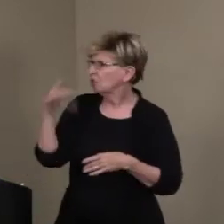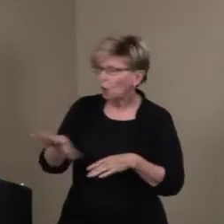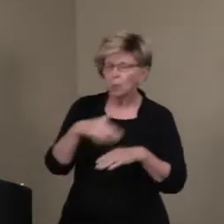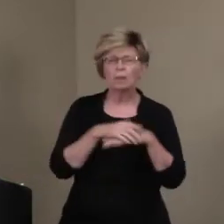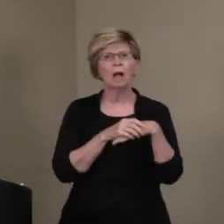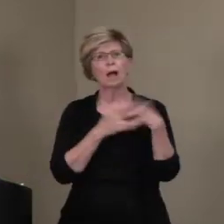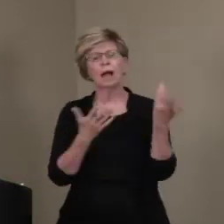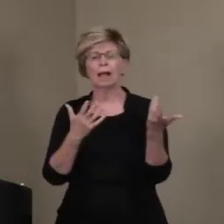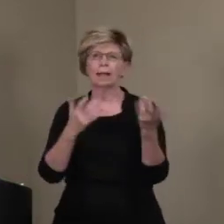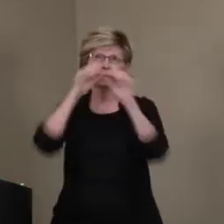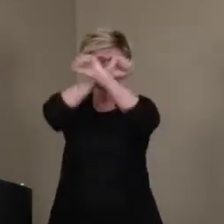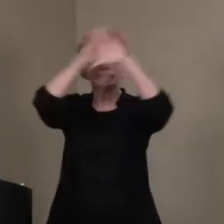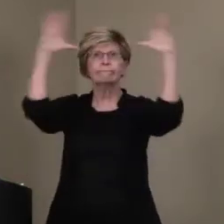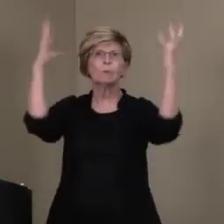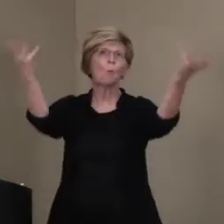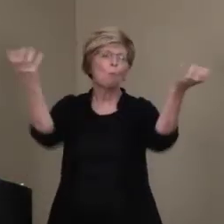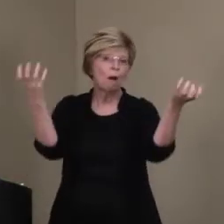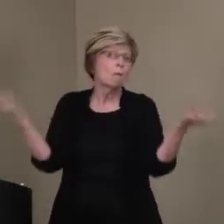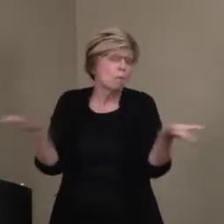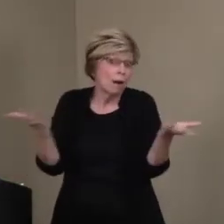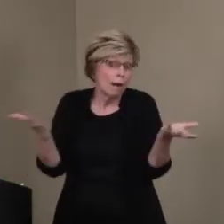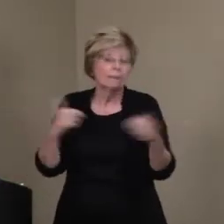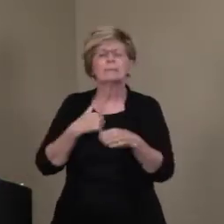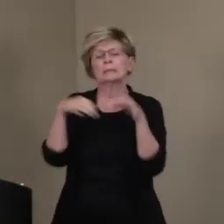what their interests are but they're not particularly interested you know what